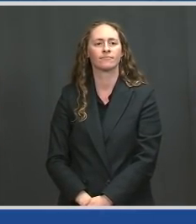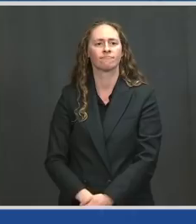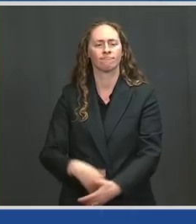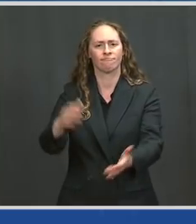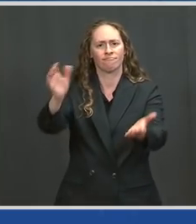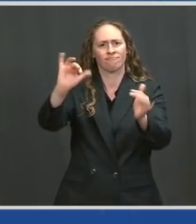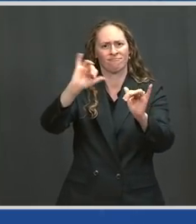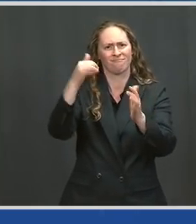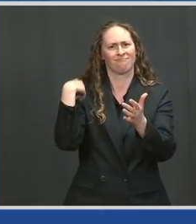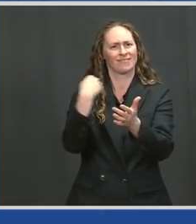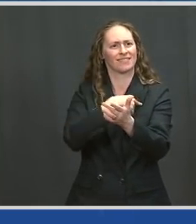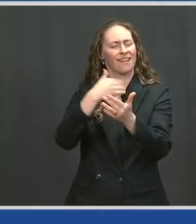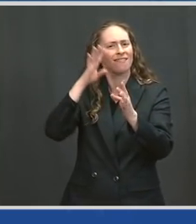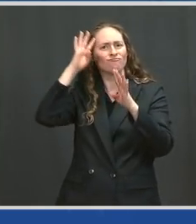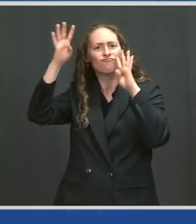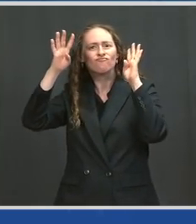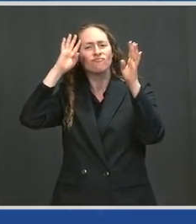historically Black colleges and universities.